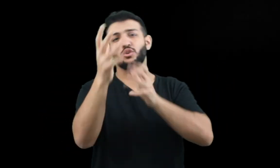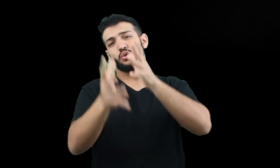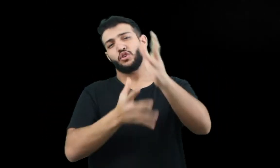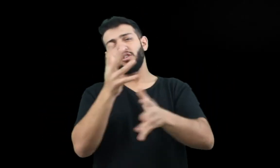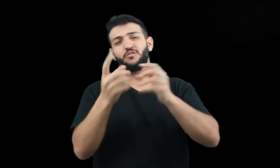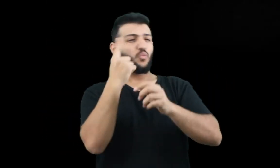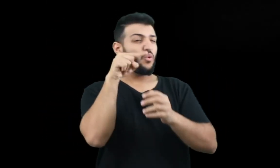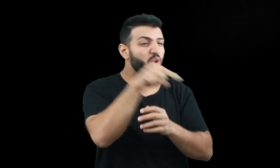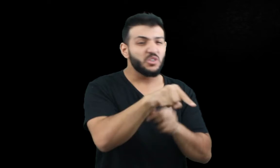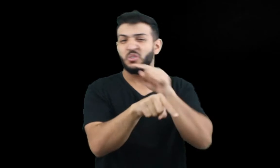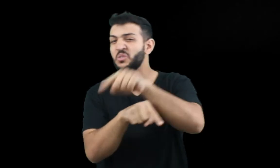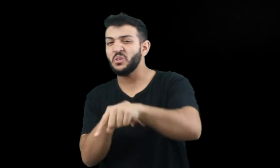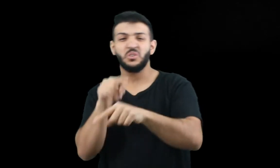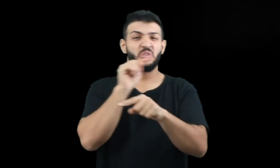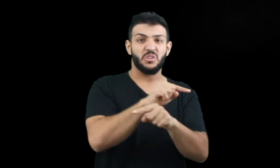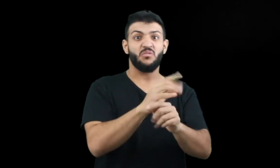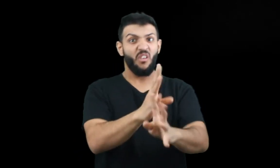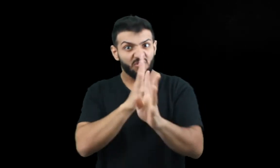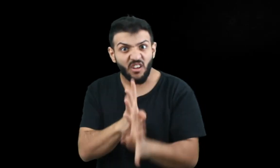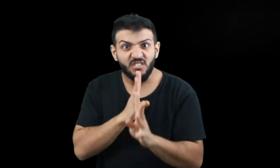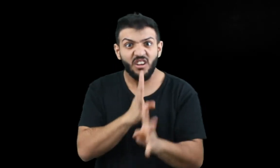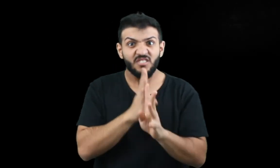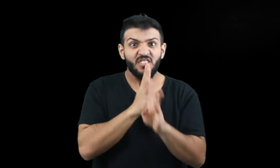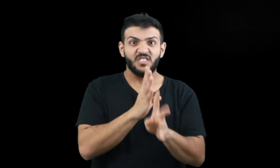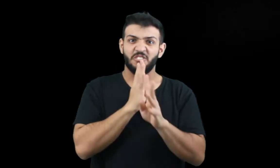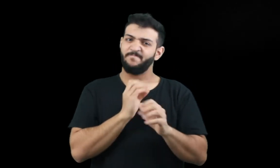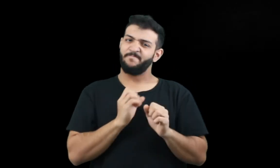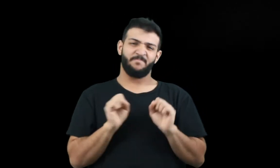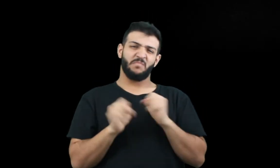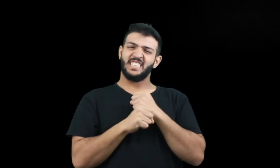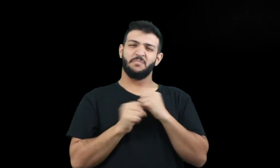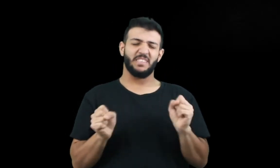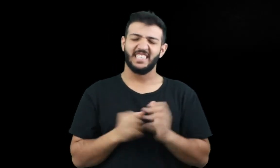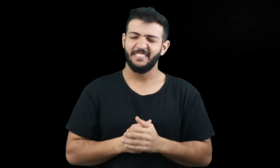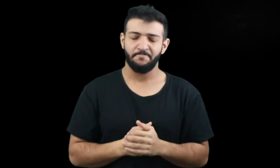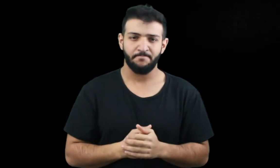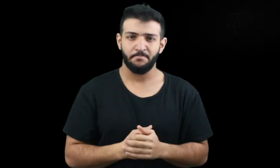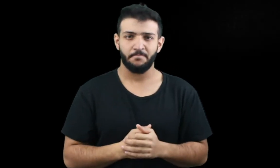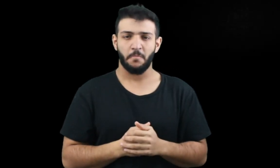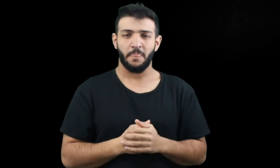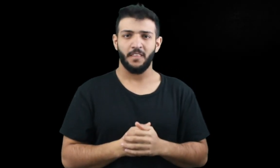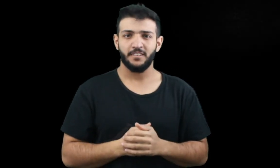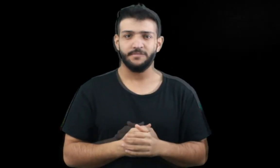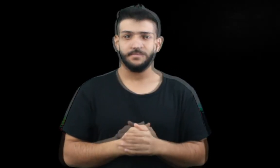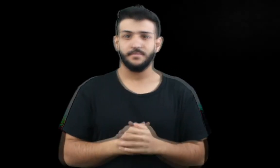But it wasn't a language. And I never was able to learn to speak.